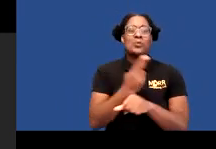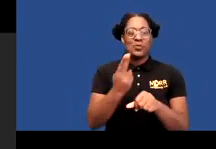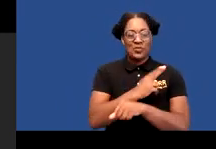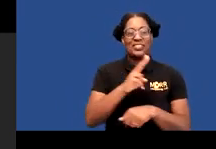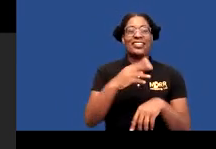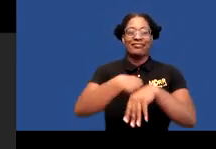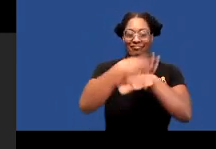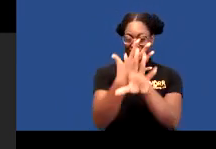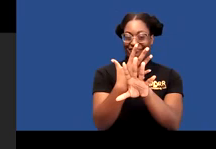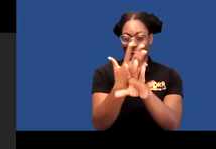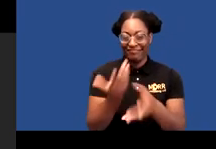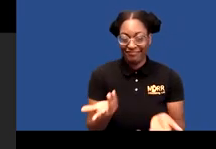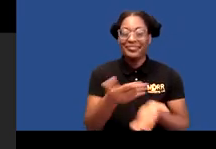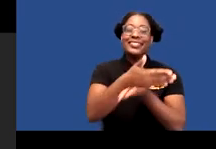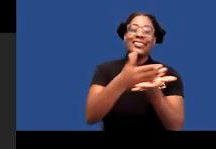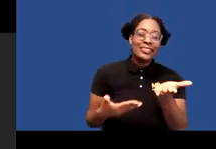some audio conferencing,